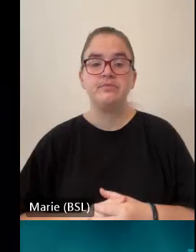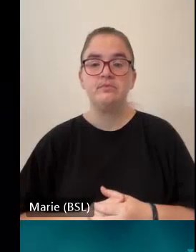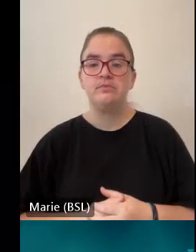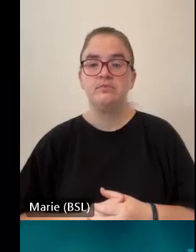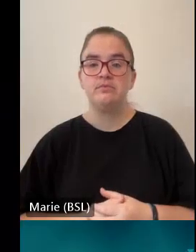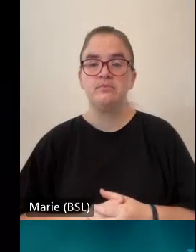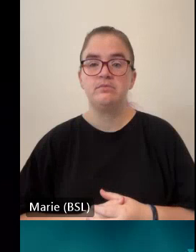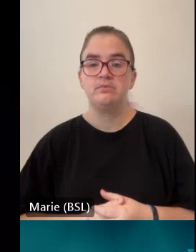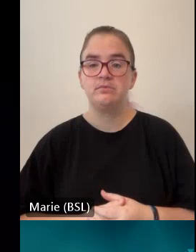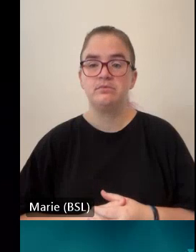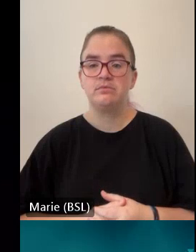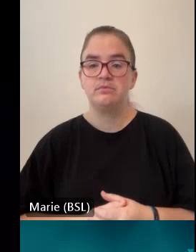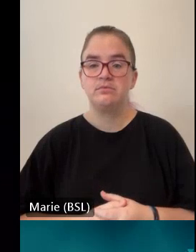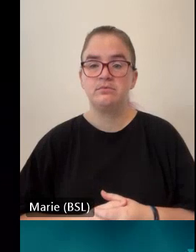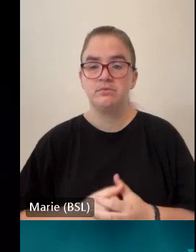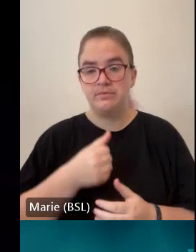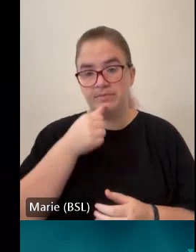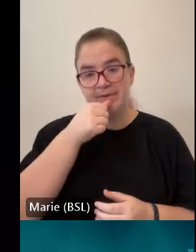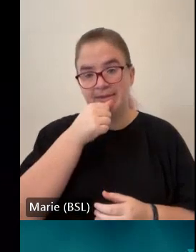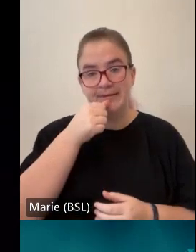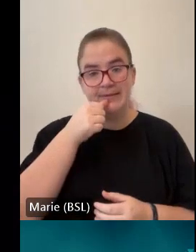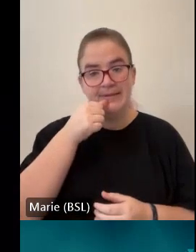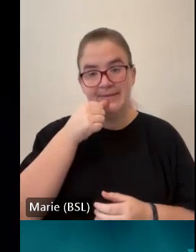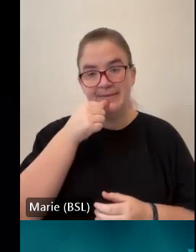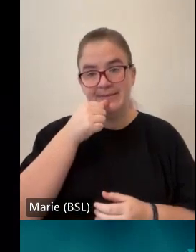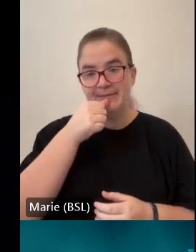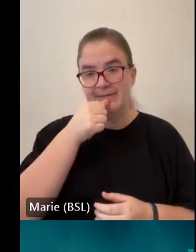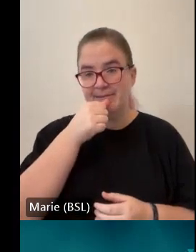Did you click the audio? No, I didn't. Natalie, thank you. She.